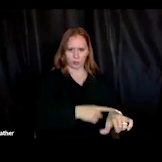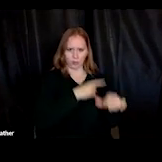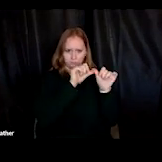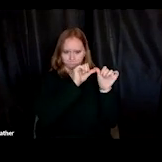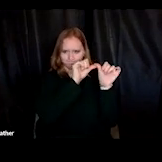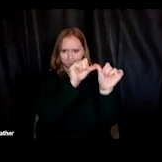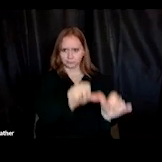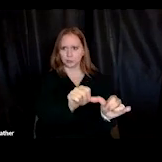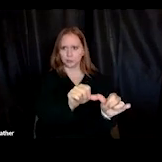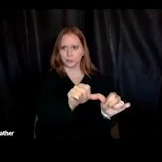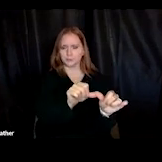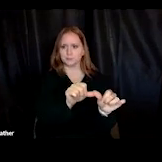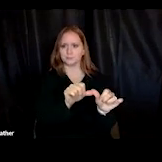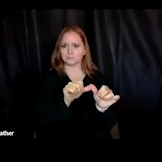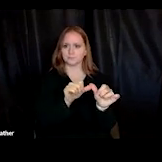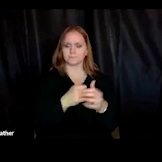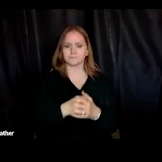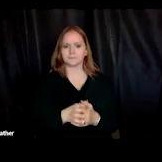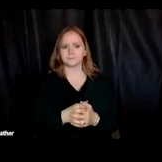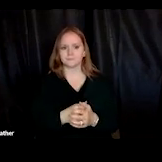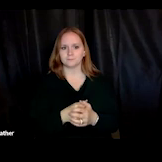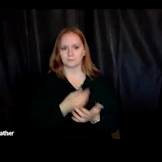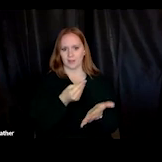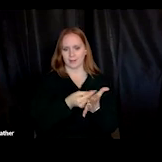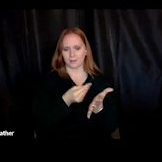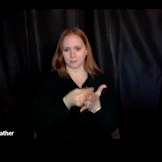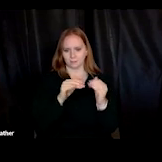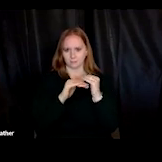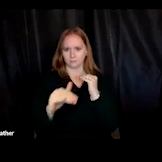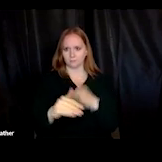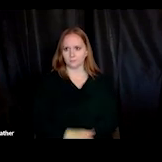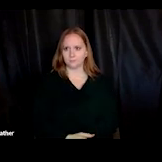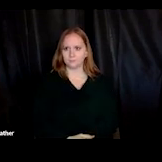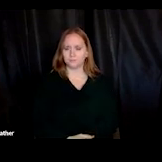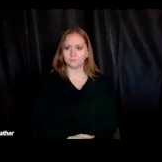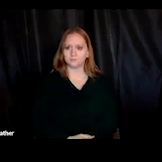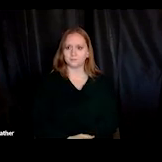to connect people to long-term financial stability? An important one that I always like